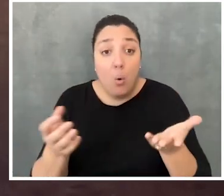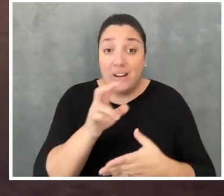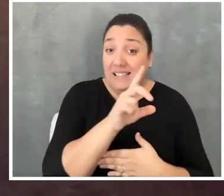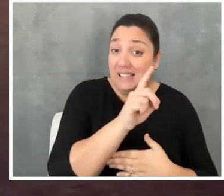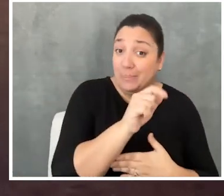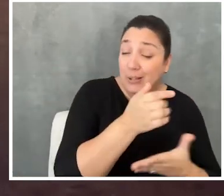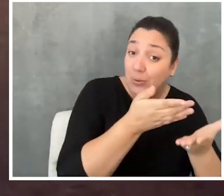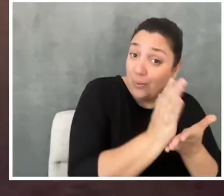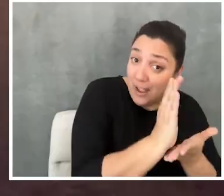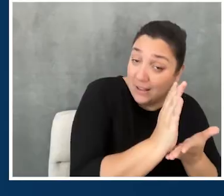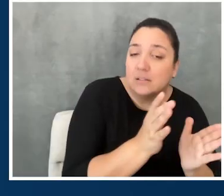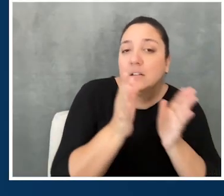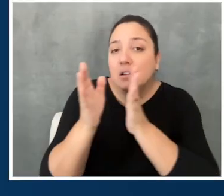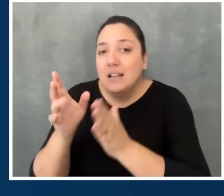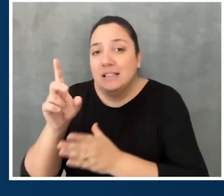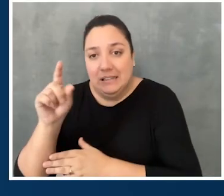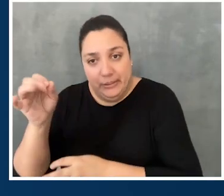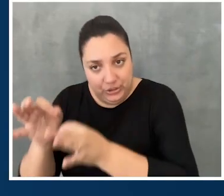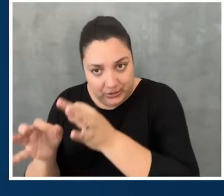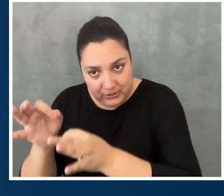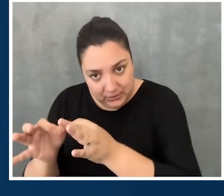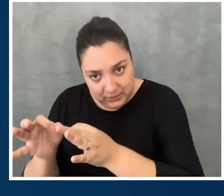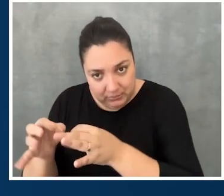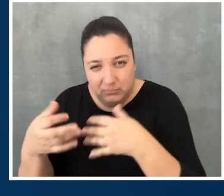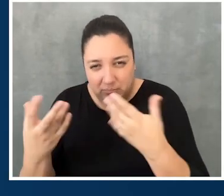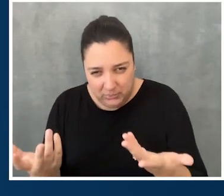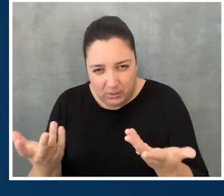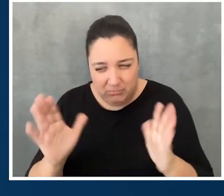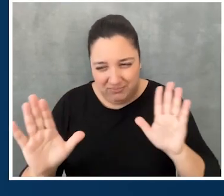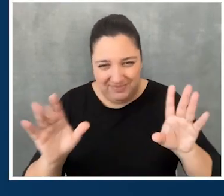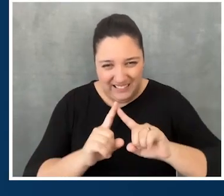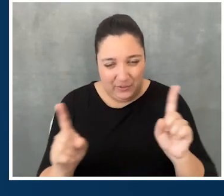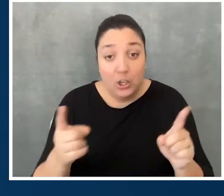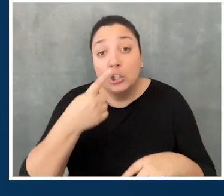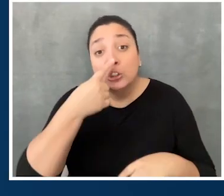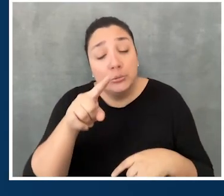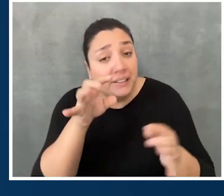So when and if you're ready to jump to that, that is just something that is,